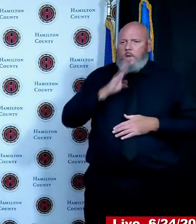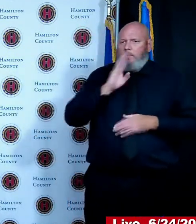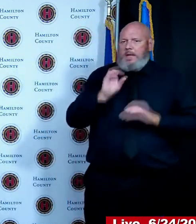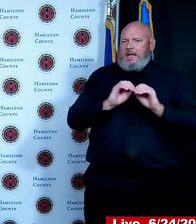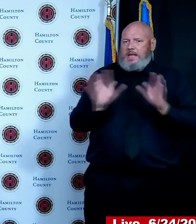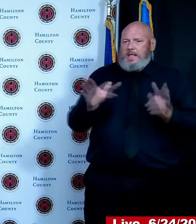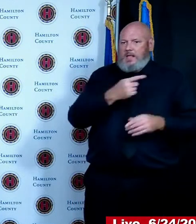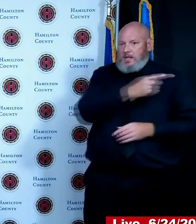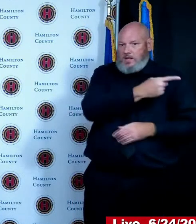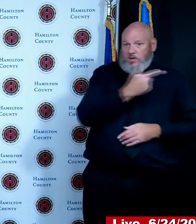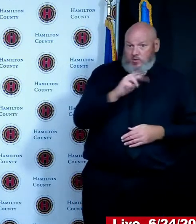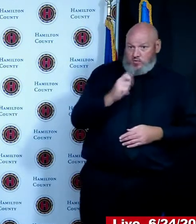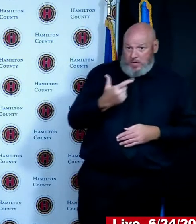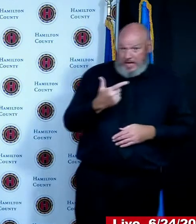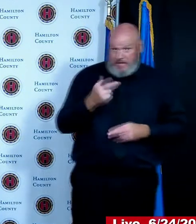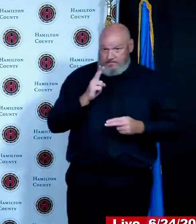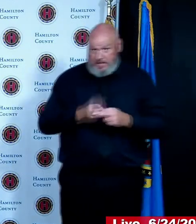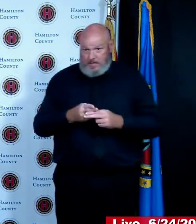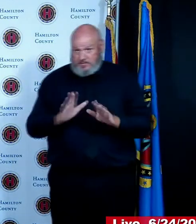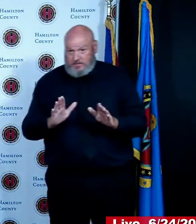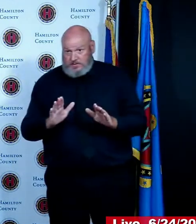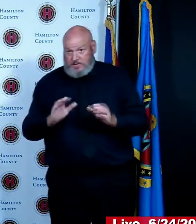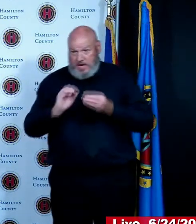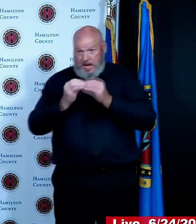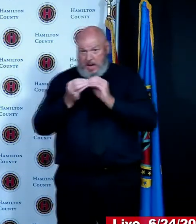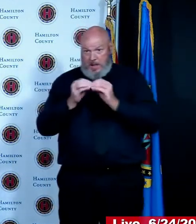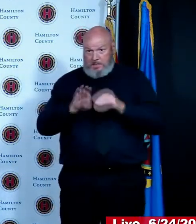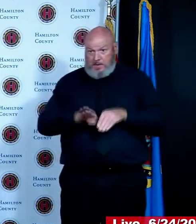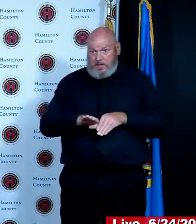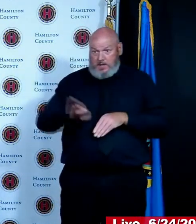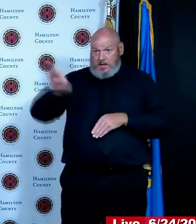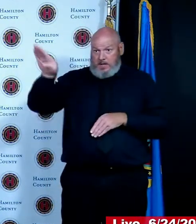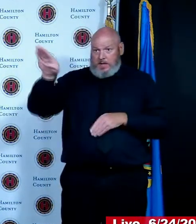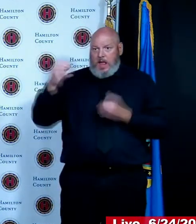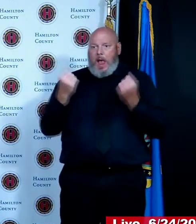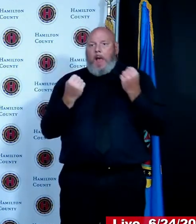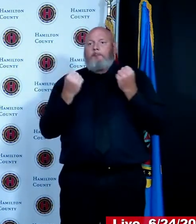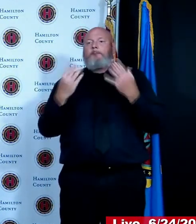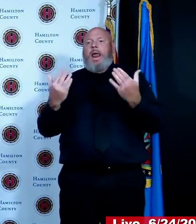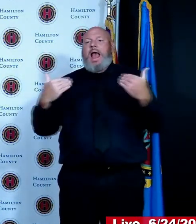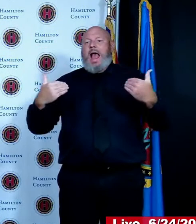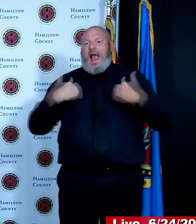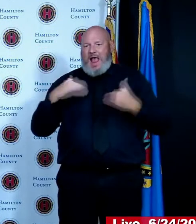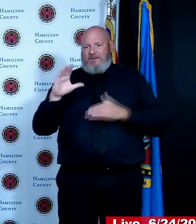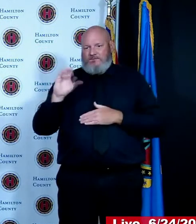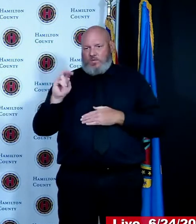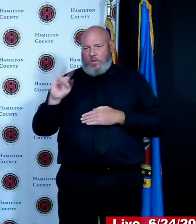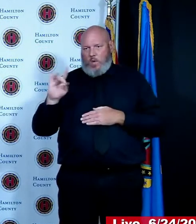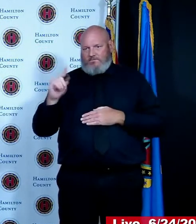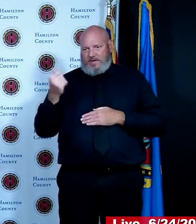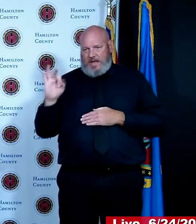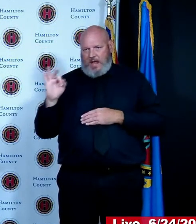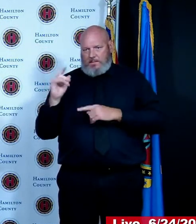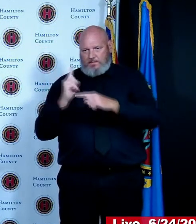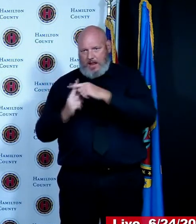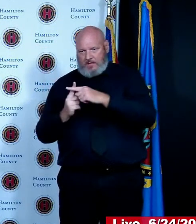increase the spike is related to positive cases so it's it's not we're not talking about hospitalization and death rates right now